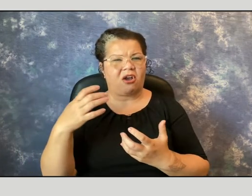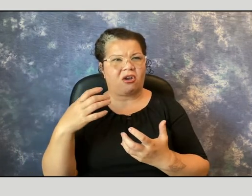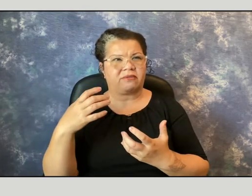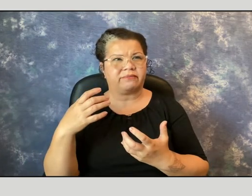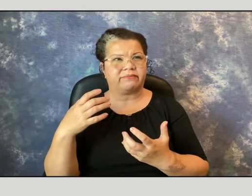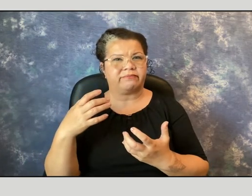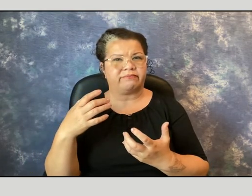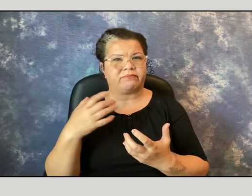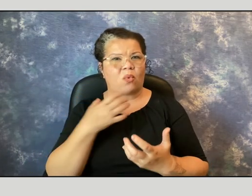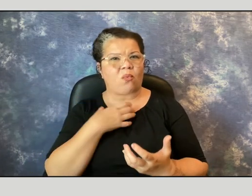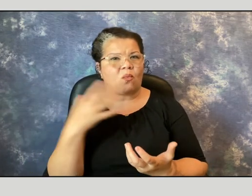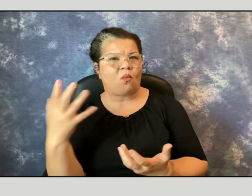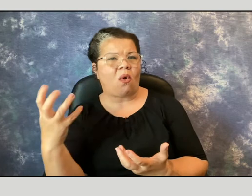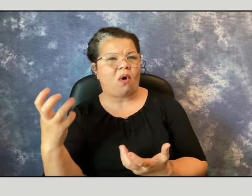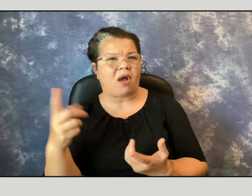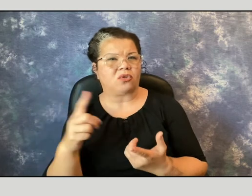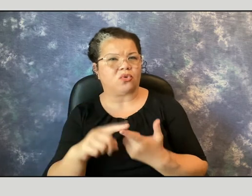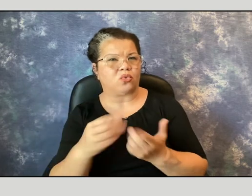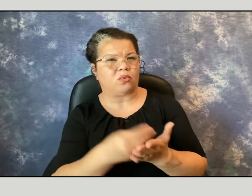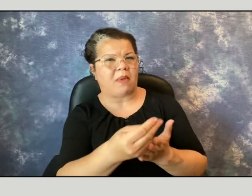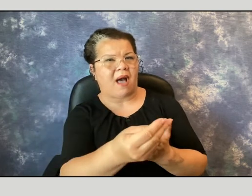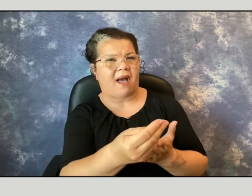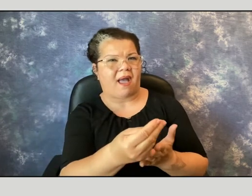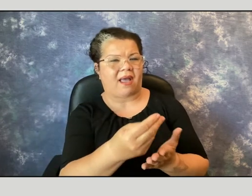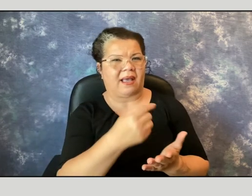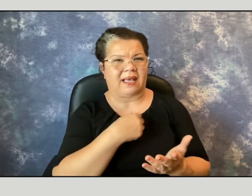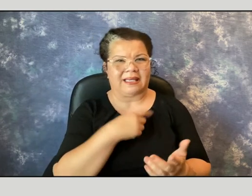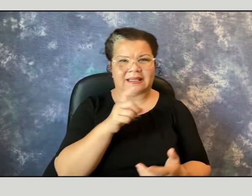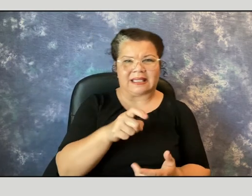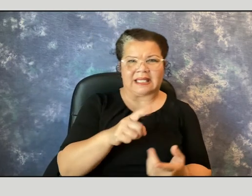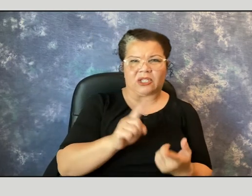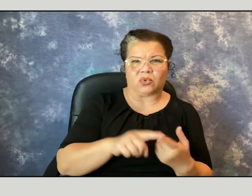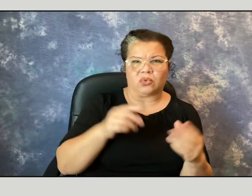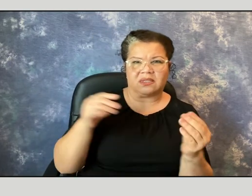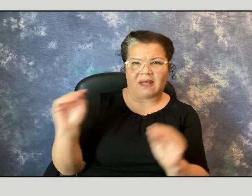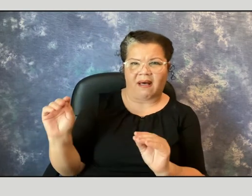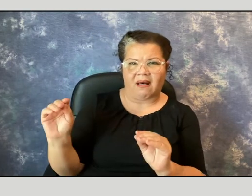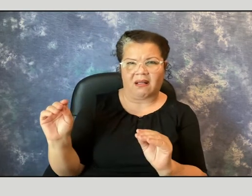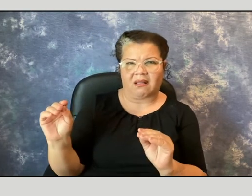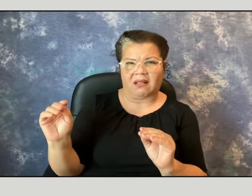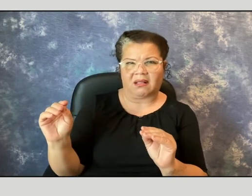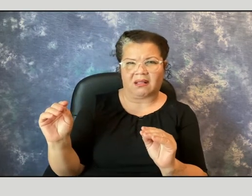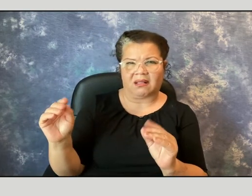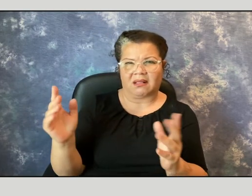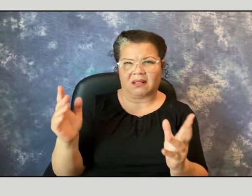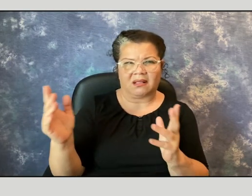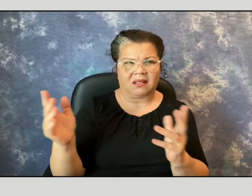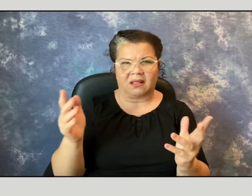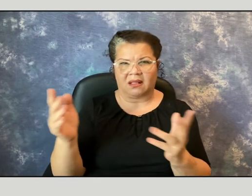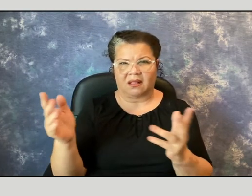That is what I could tell right now. That's something I constantly am thinking about.